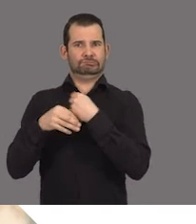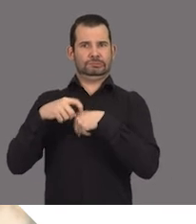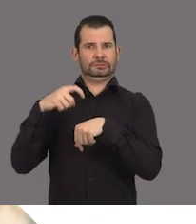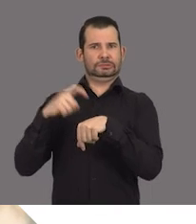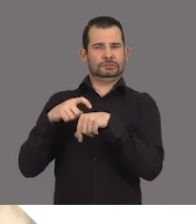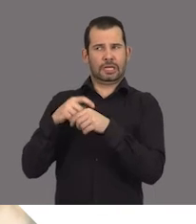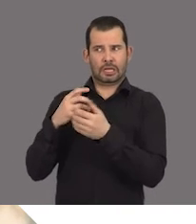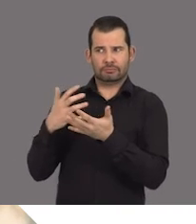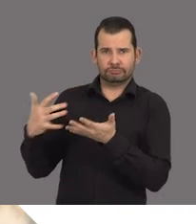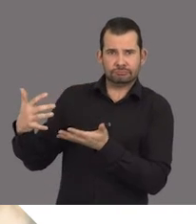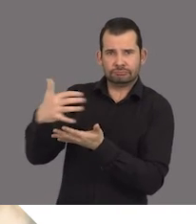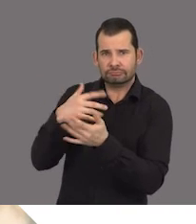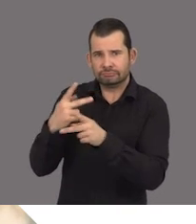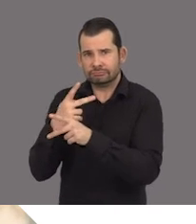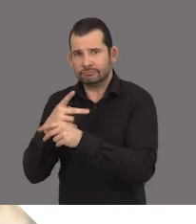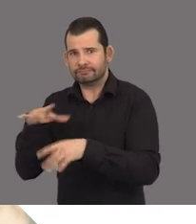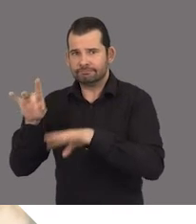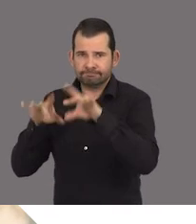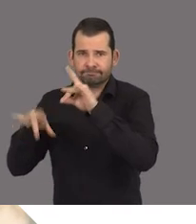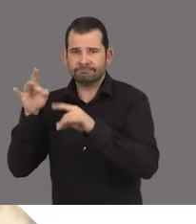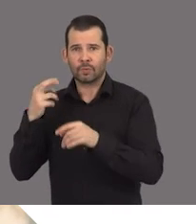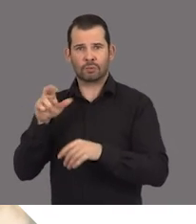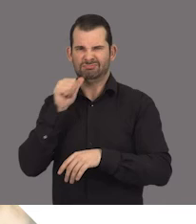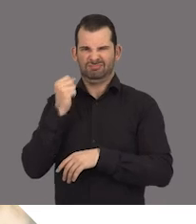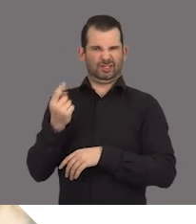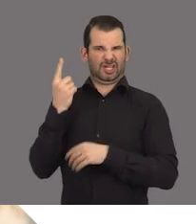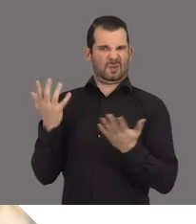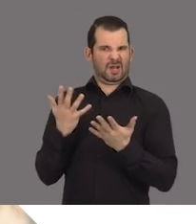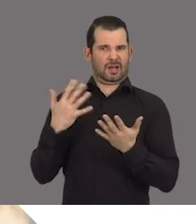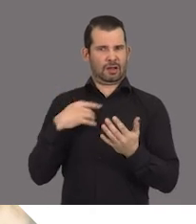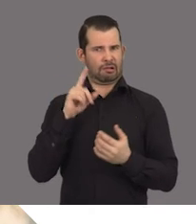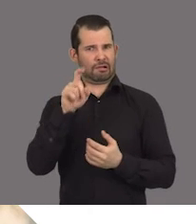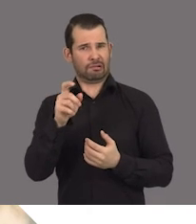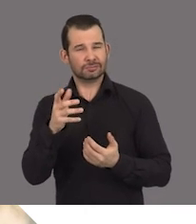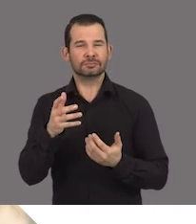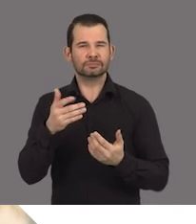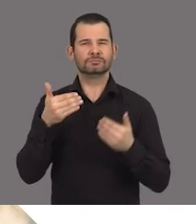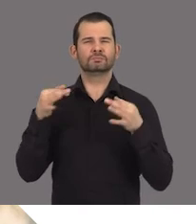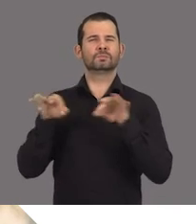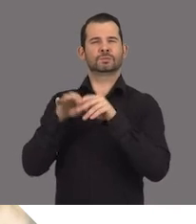them, or don’t understand what we’re asking, just let the CRA know.